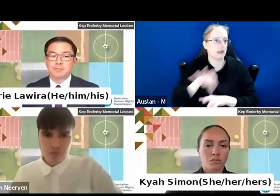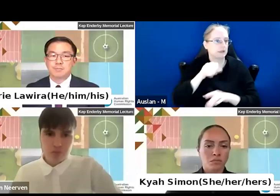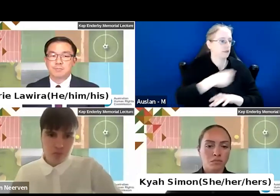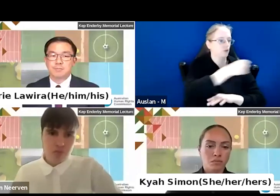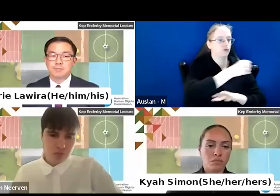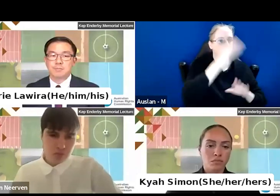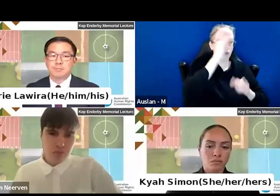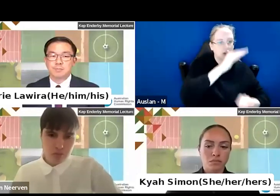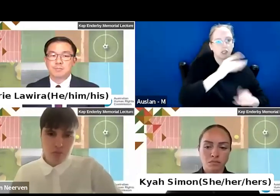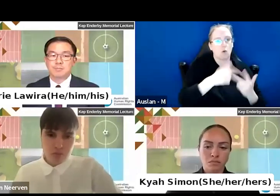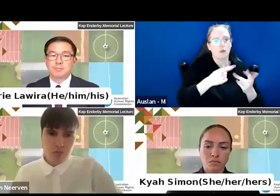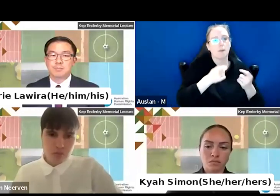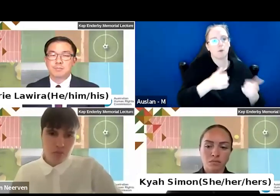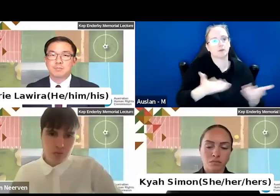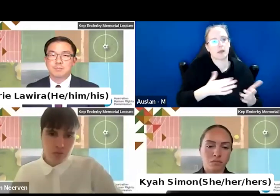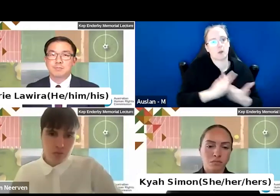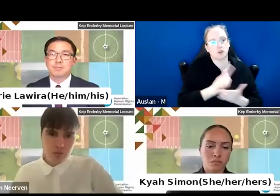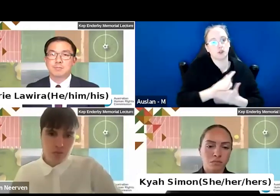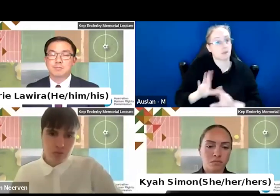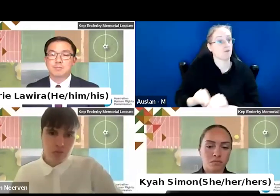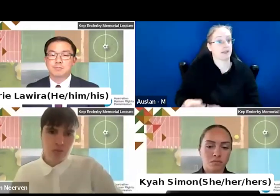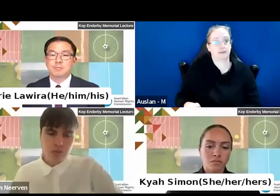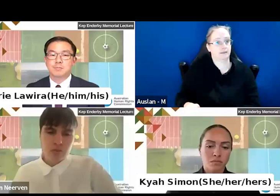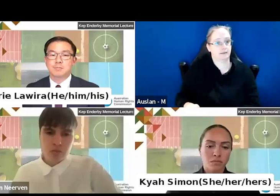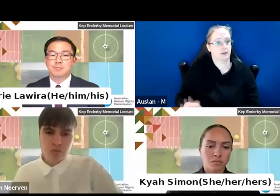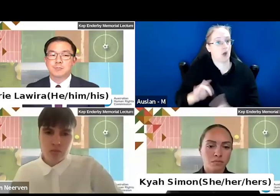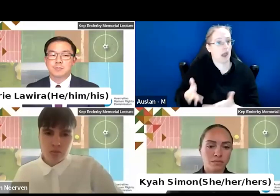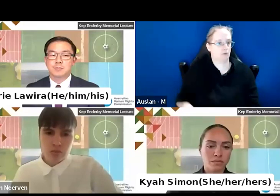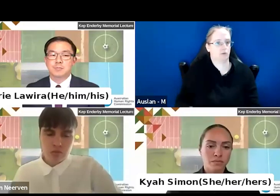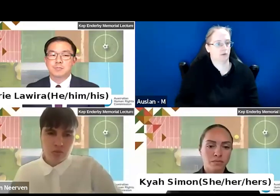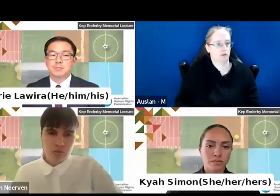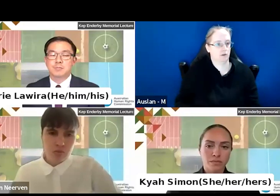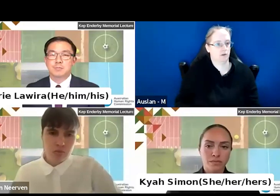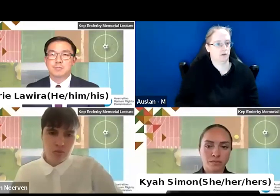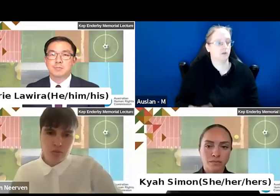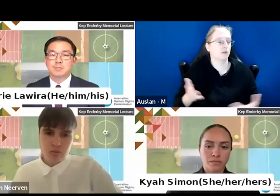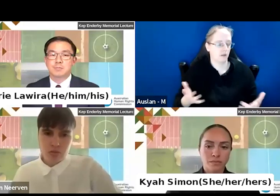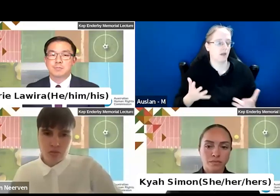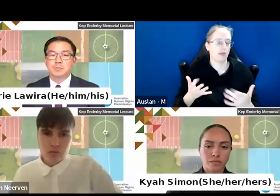position that said, prevented, prevented from that. That also serves to reinforce that patriarchal